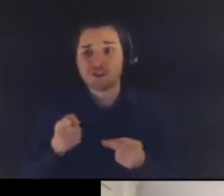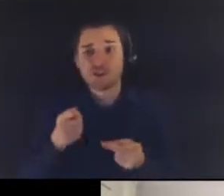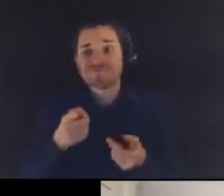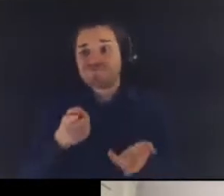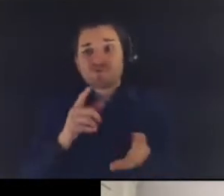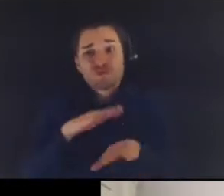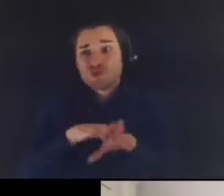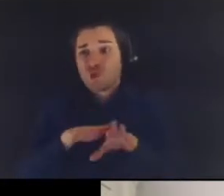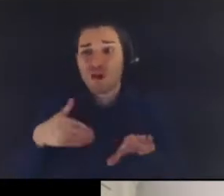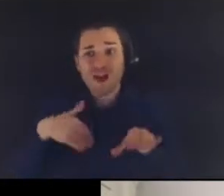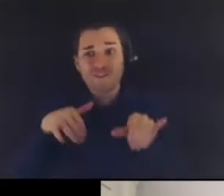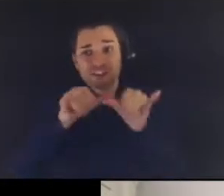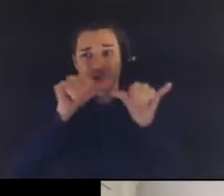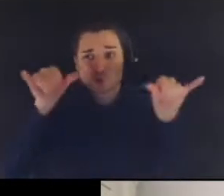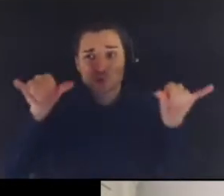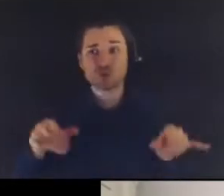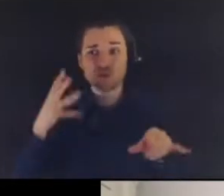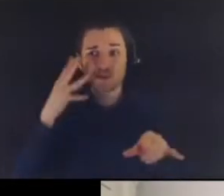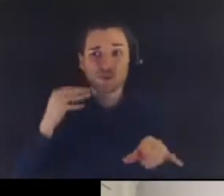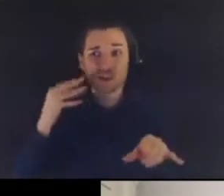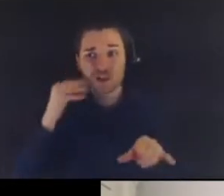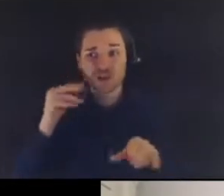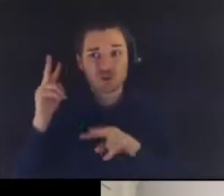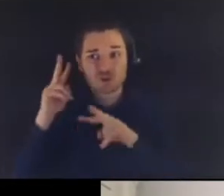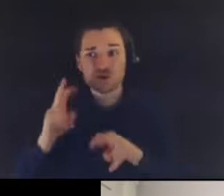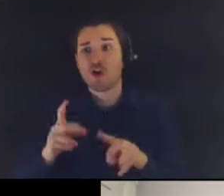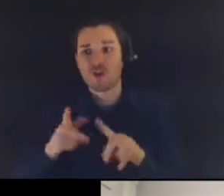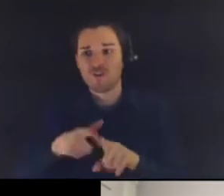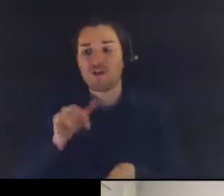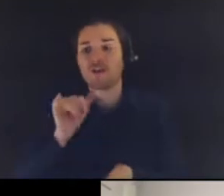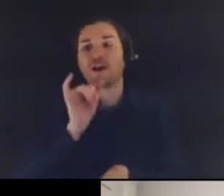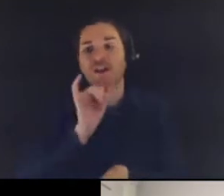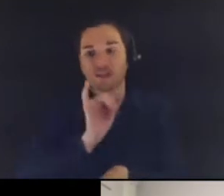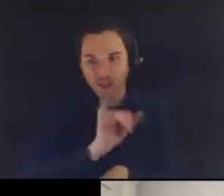people are disadvantaged in academia. The third thing is we need more institutional